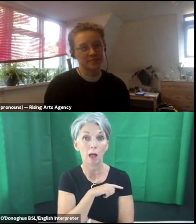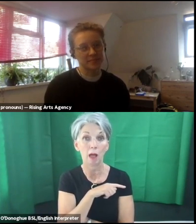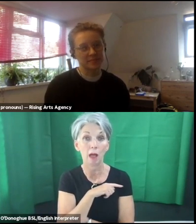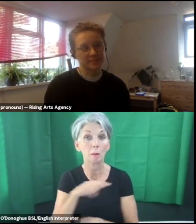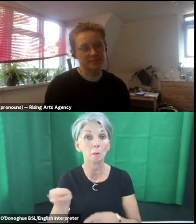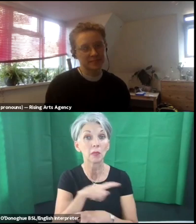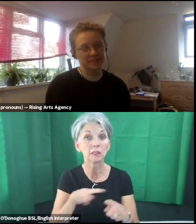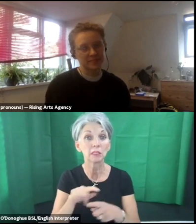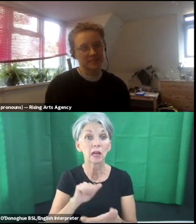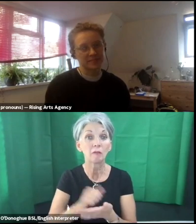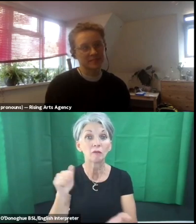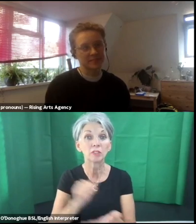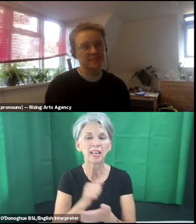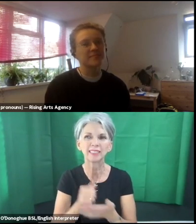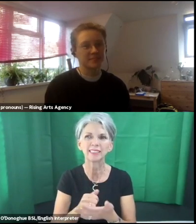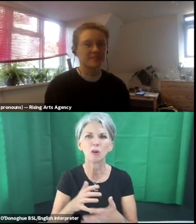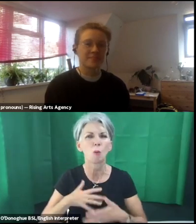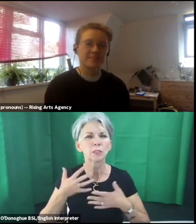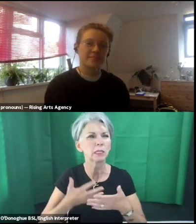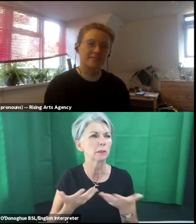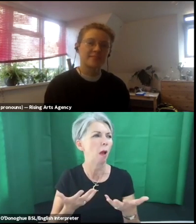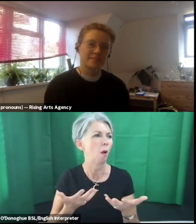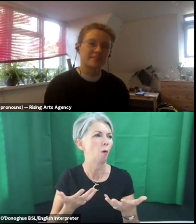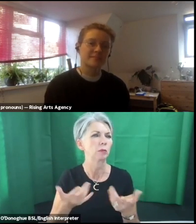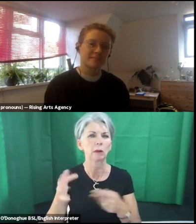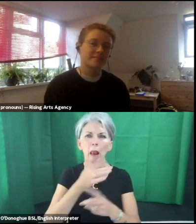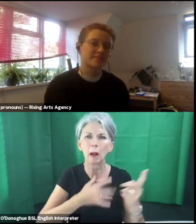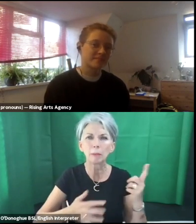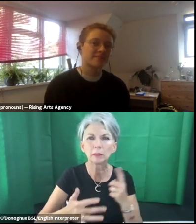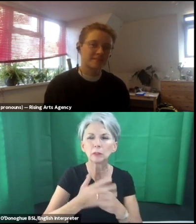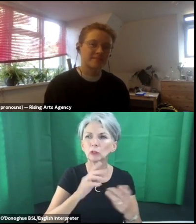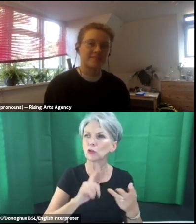really upset about the climate or they were maybe really upset about Vodafone not paying any taxes.